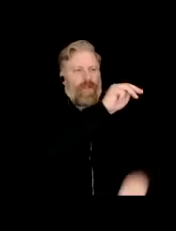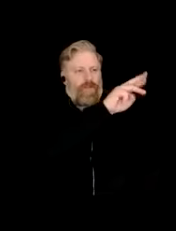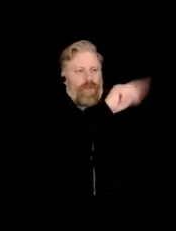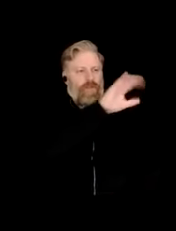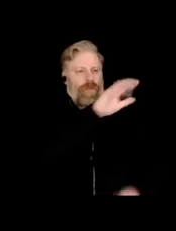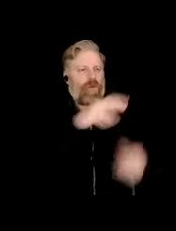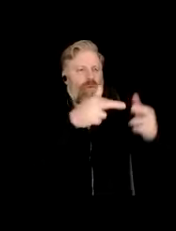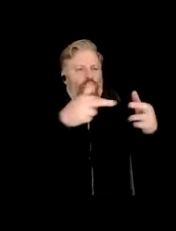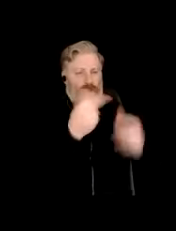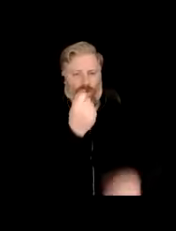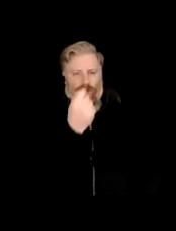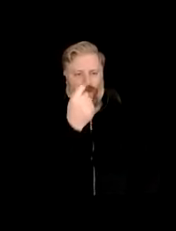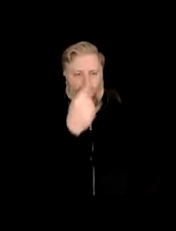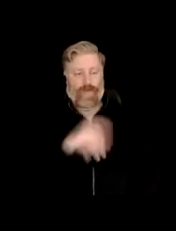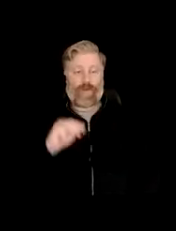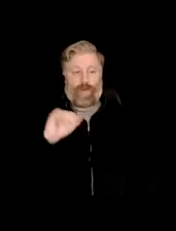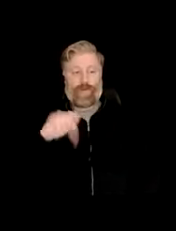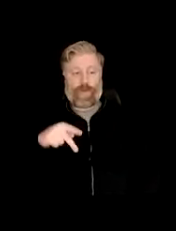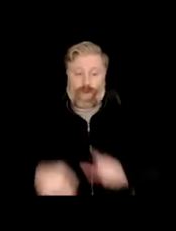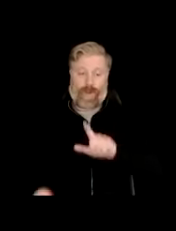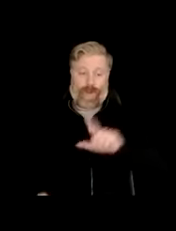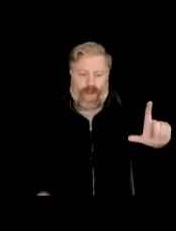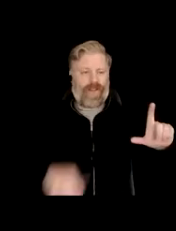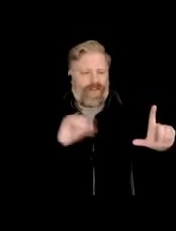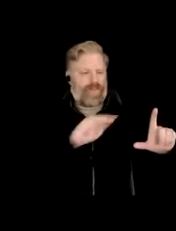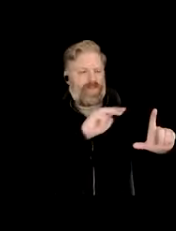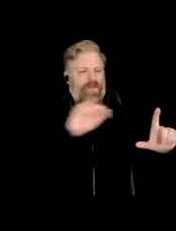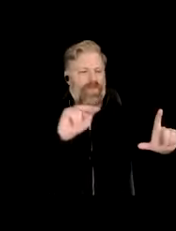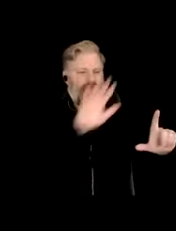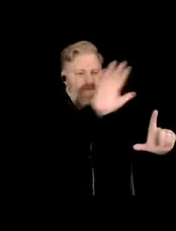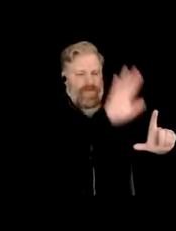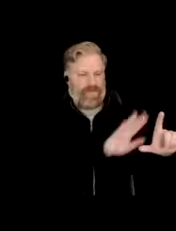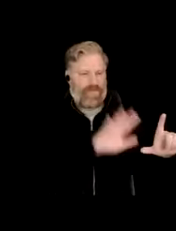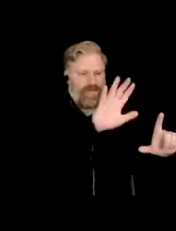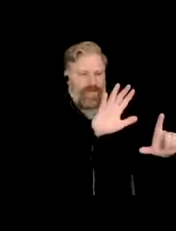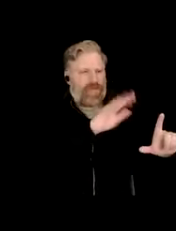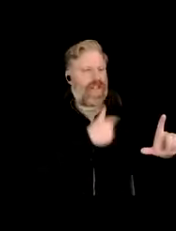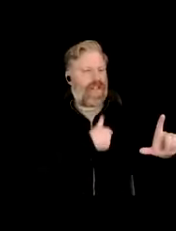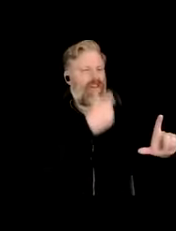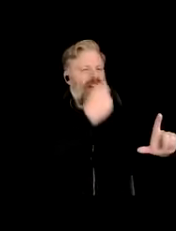On the left of the map, or on the left is a map of Minnesota split up into 11 geographic regions.